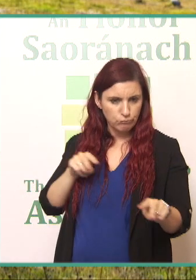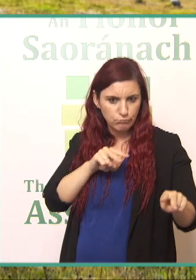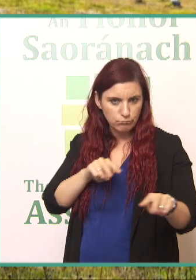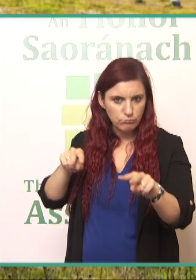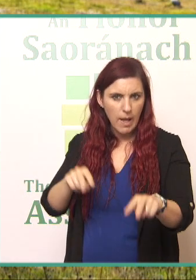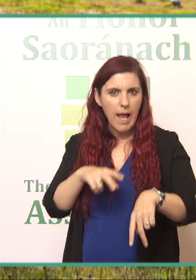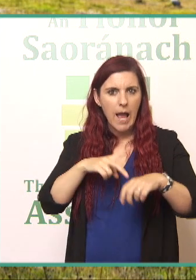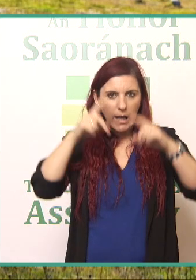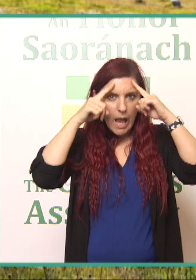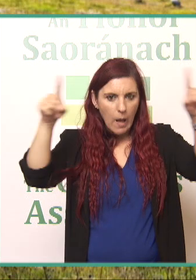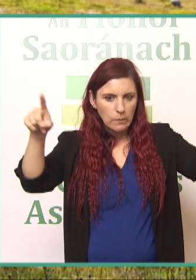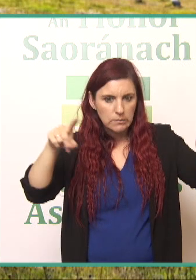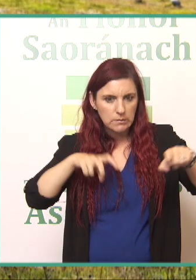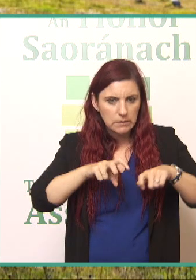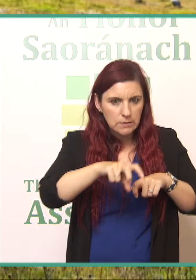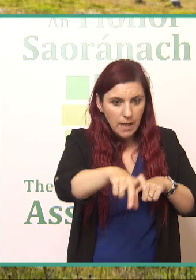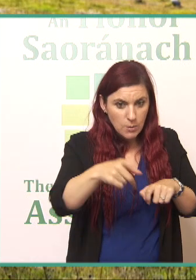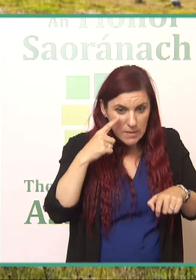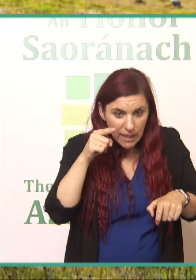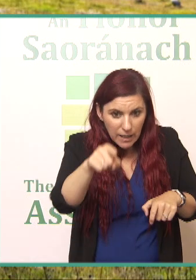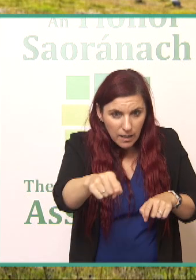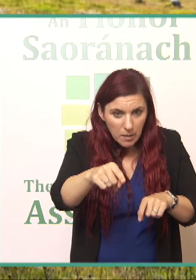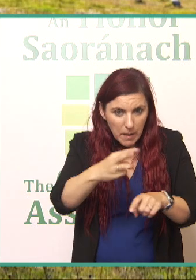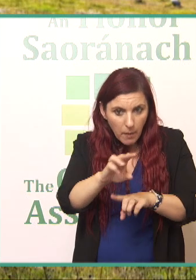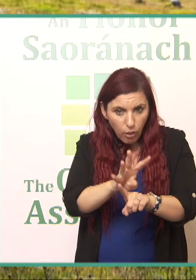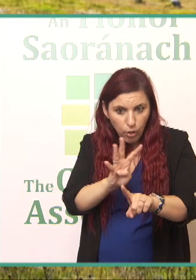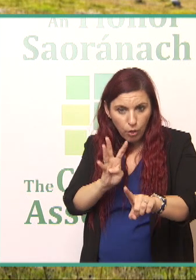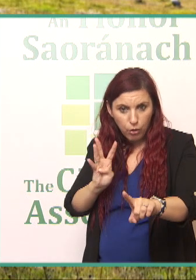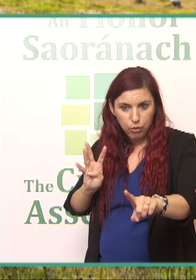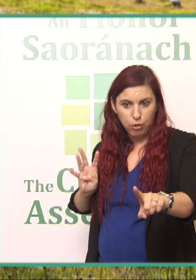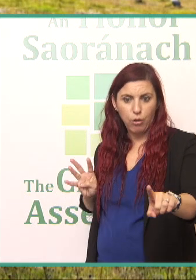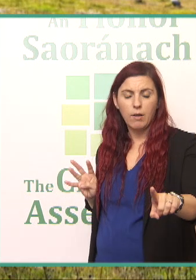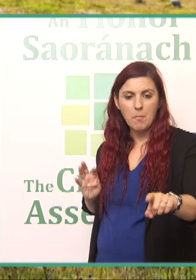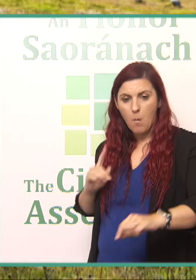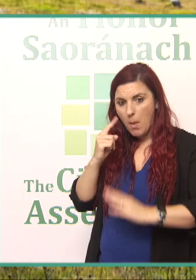the people and the people going back back back back all the way to about a thousand people went